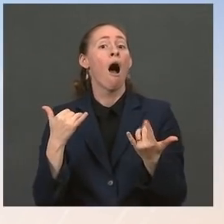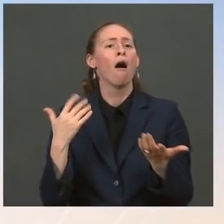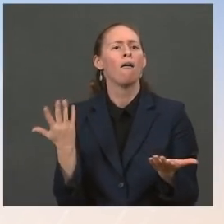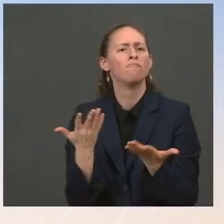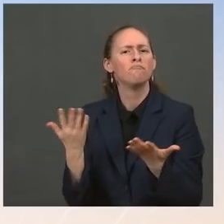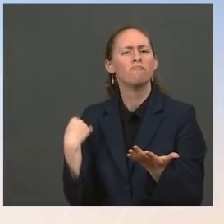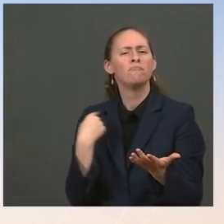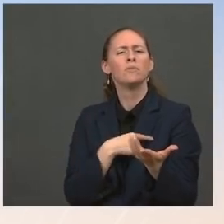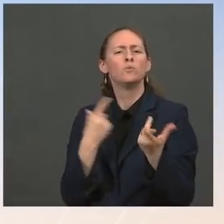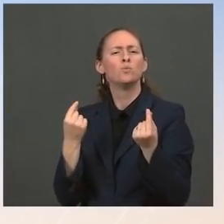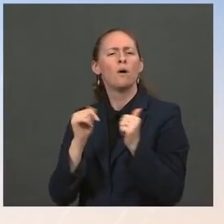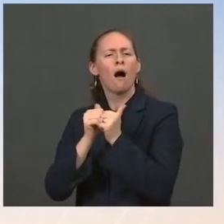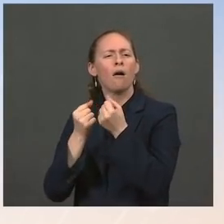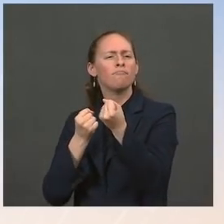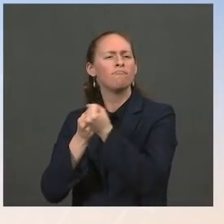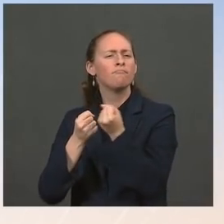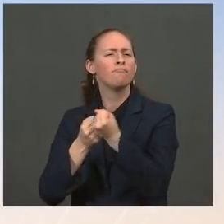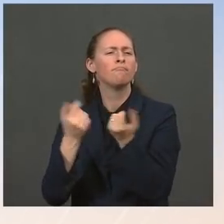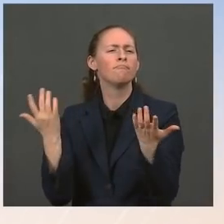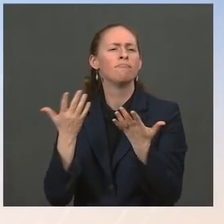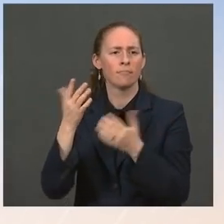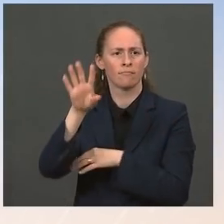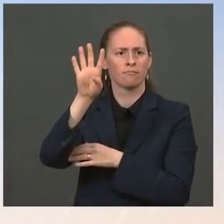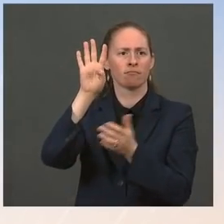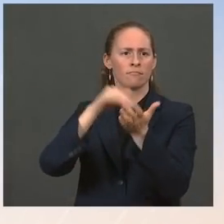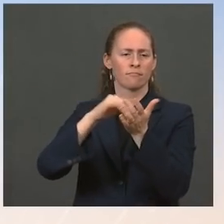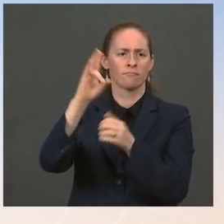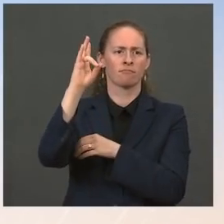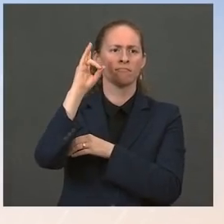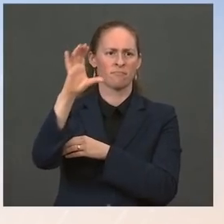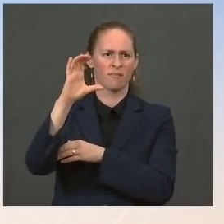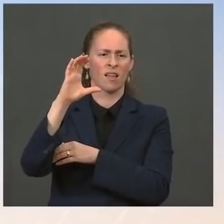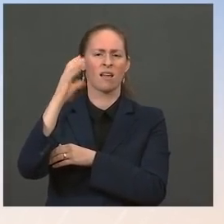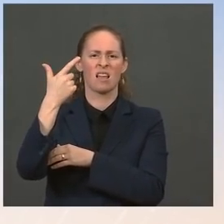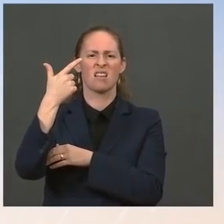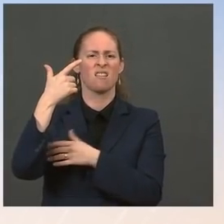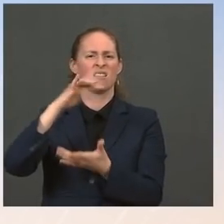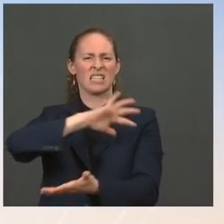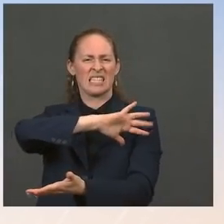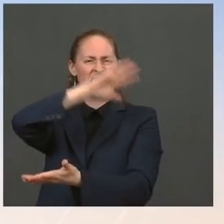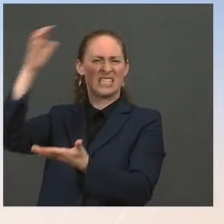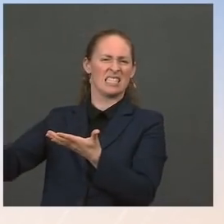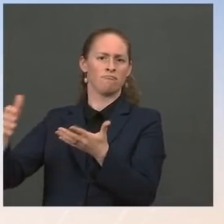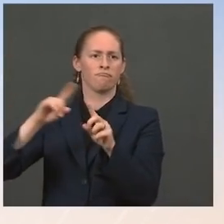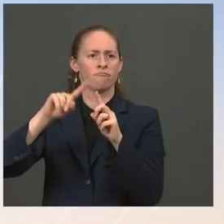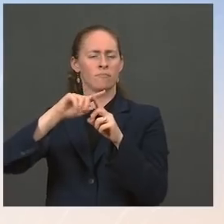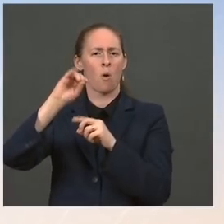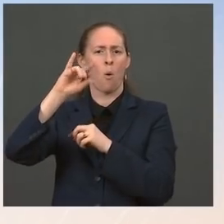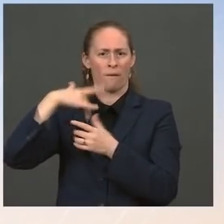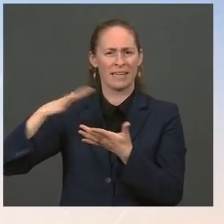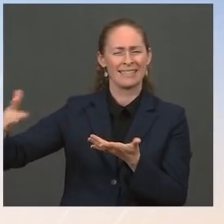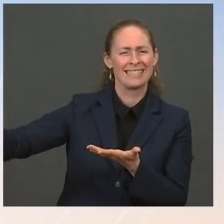4,788 gallons of oil have been recovered and 11,360 feet of containment boom have been deployed.